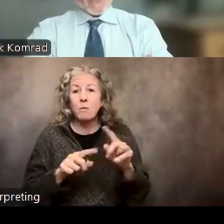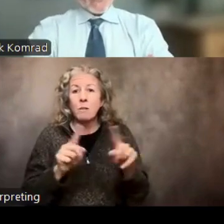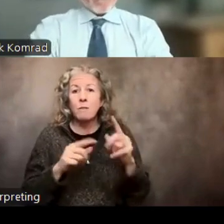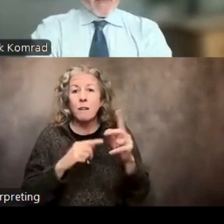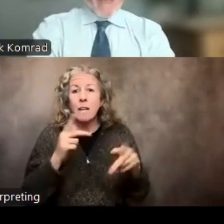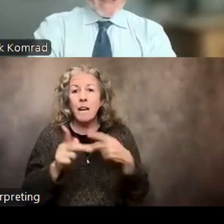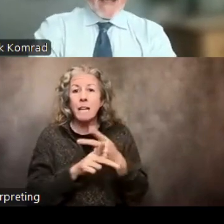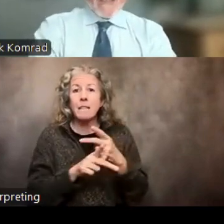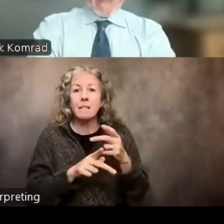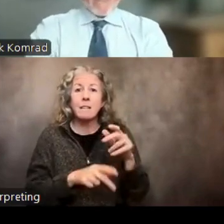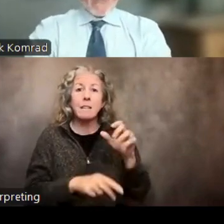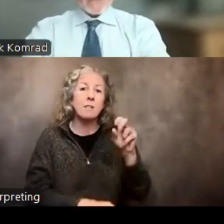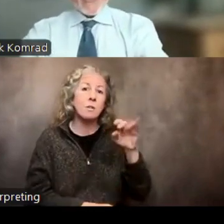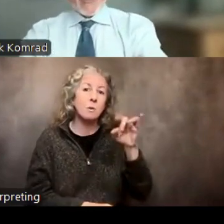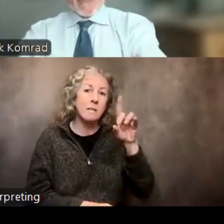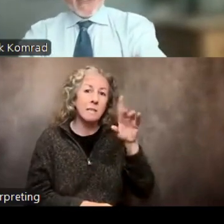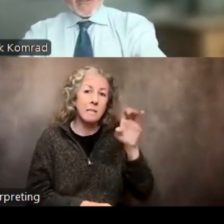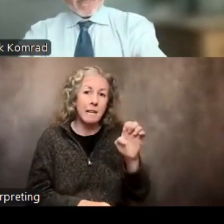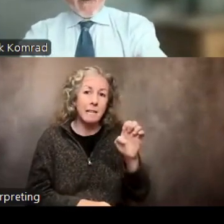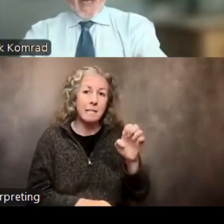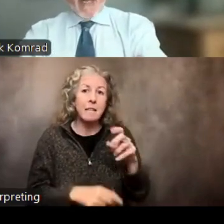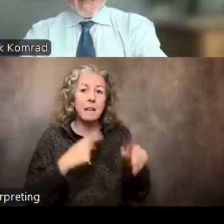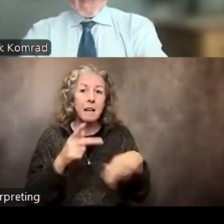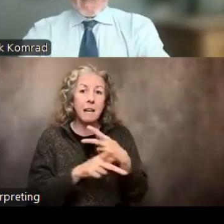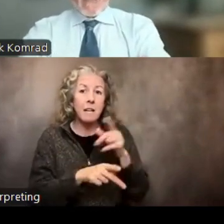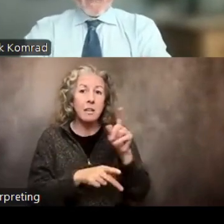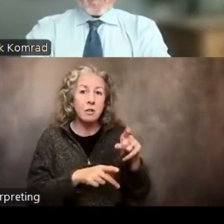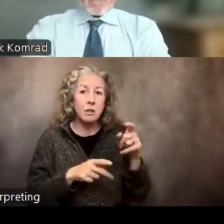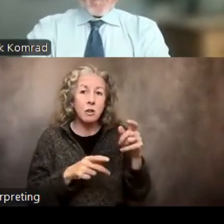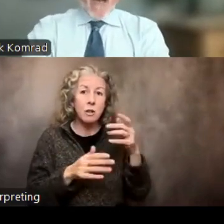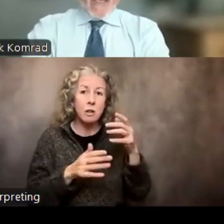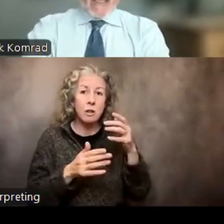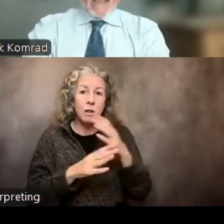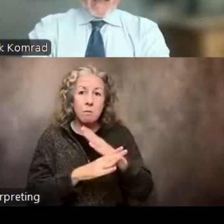should prevent and those that we should provide. By providing